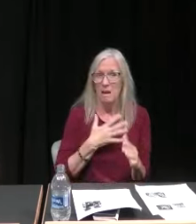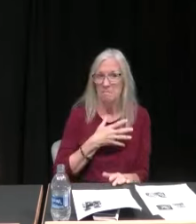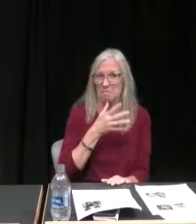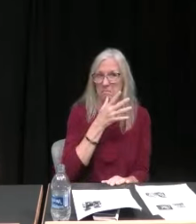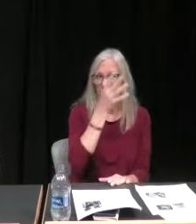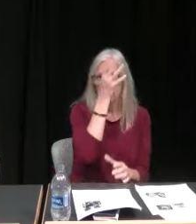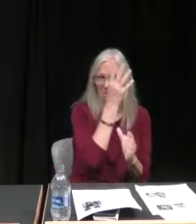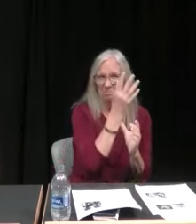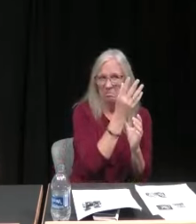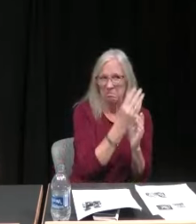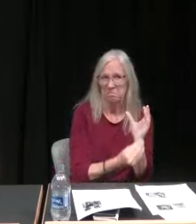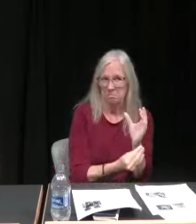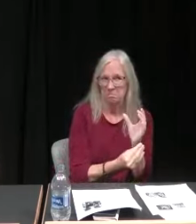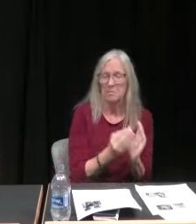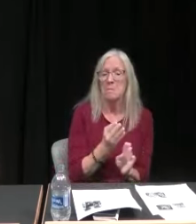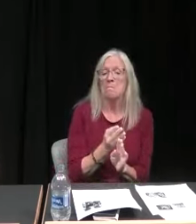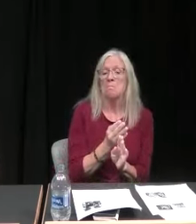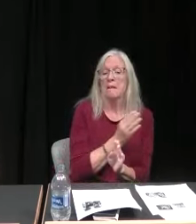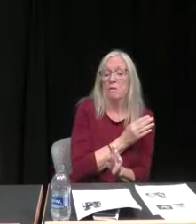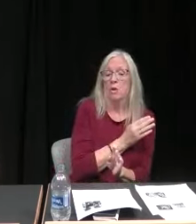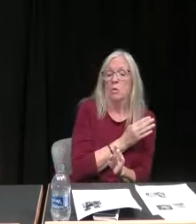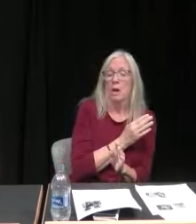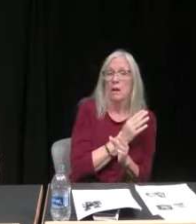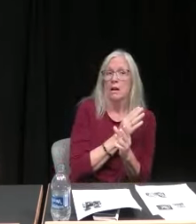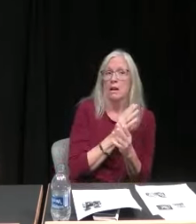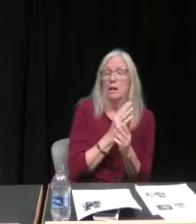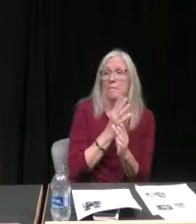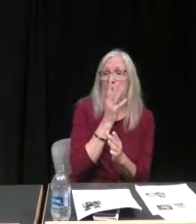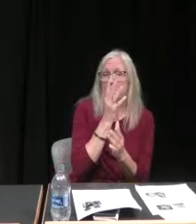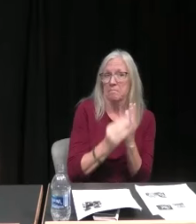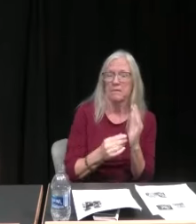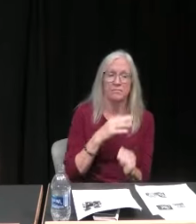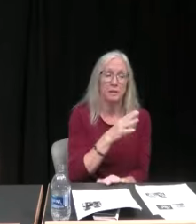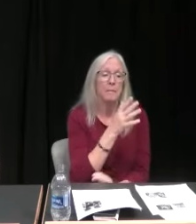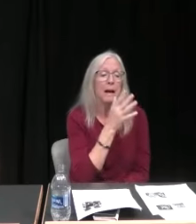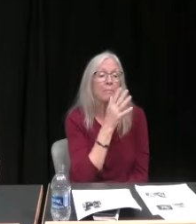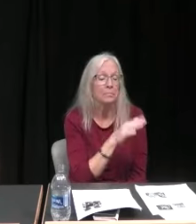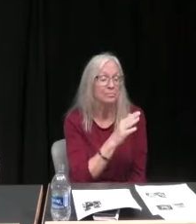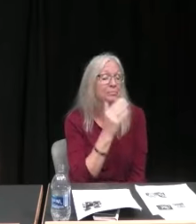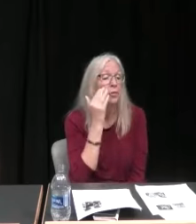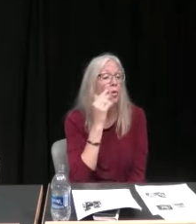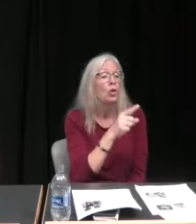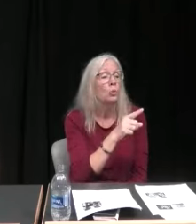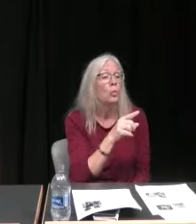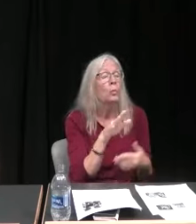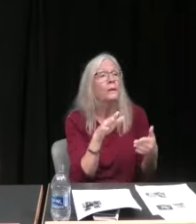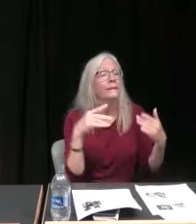I mentioned often being isolated and my parents are now deceased and I remember before while my